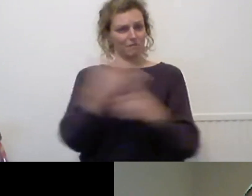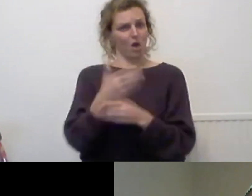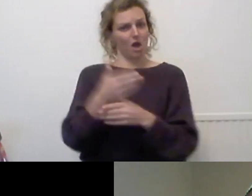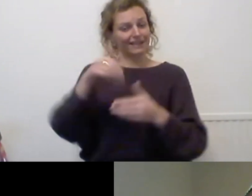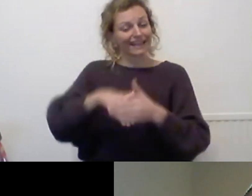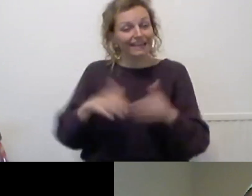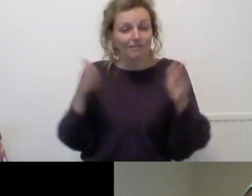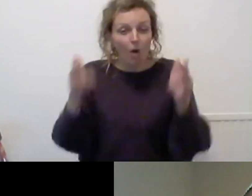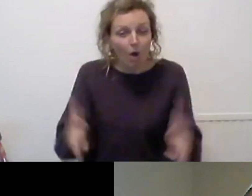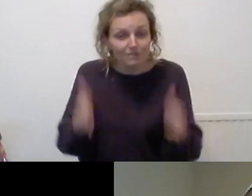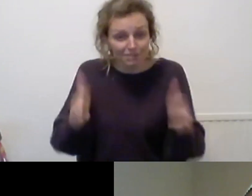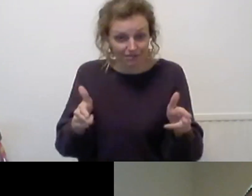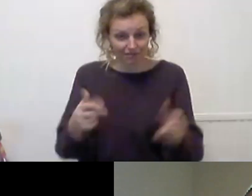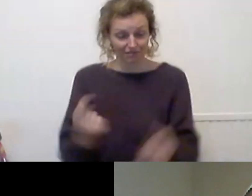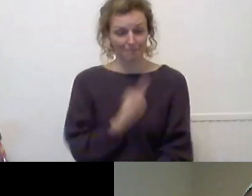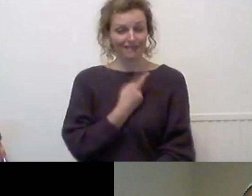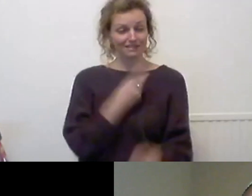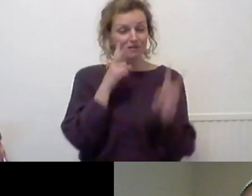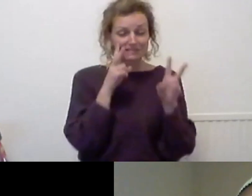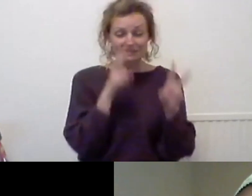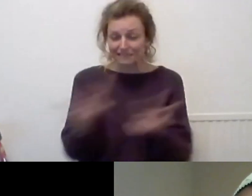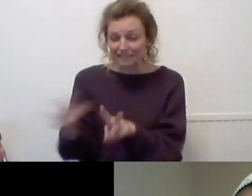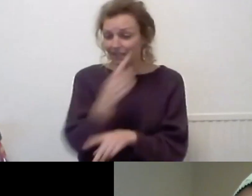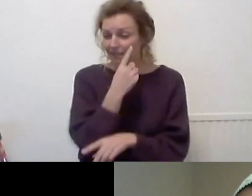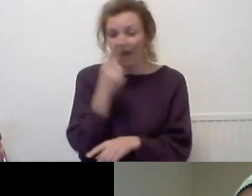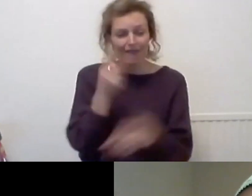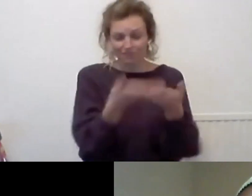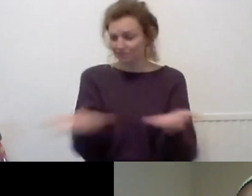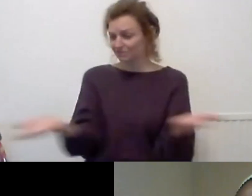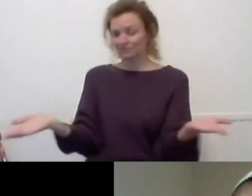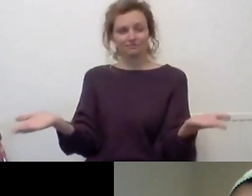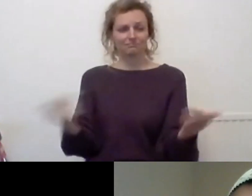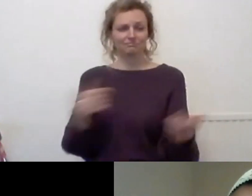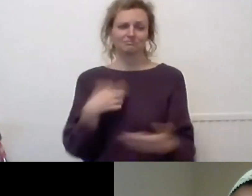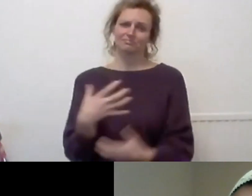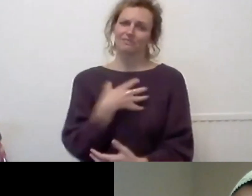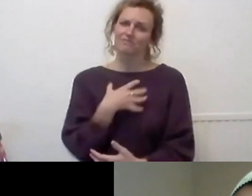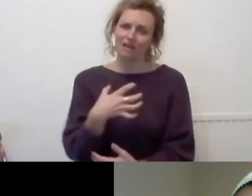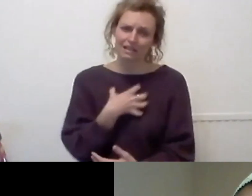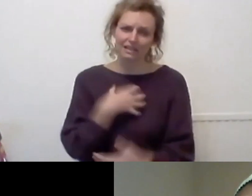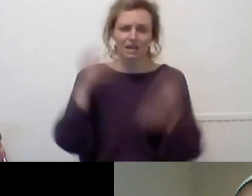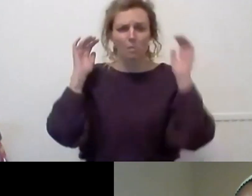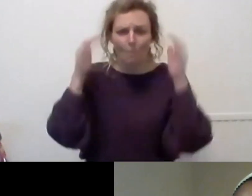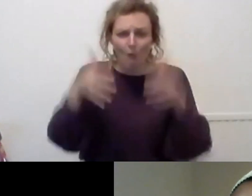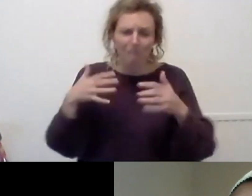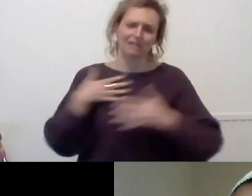I see this and it's frightening. And it's worrying these individuals